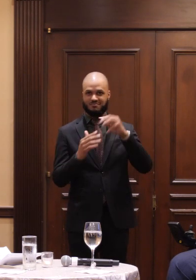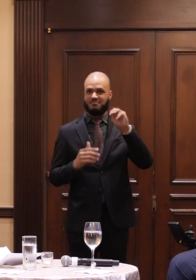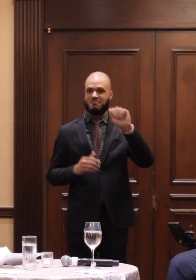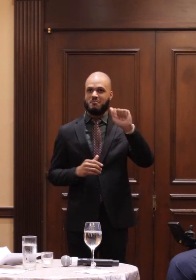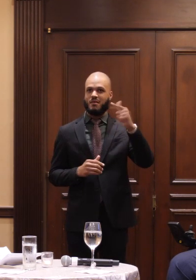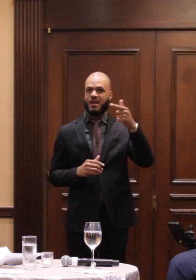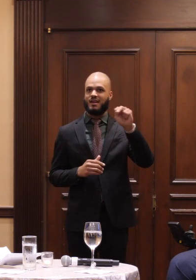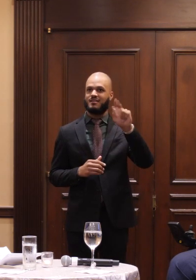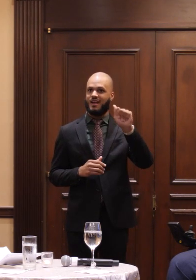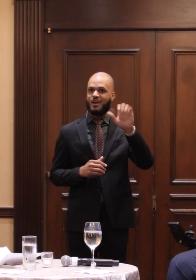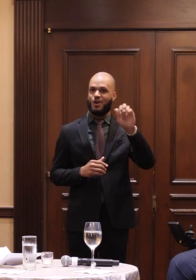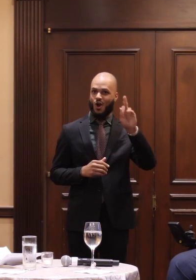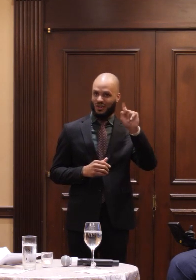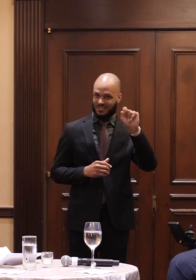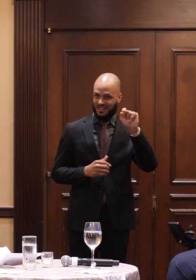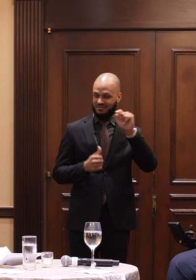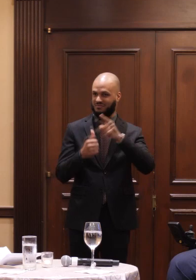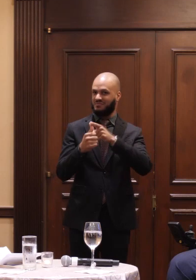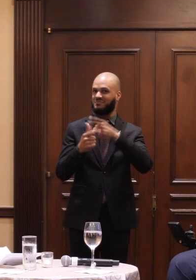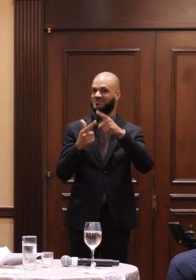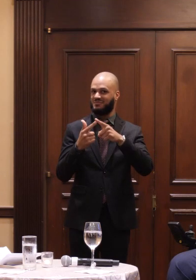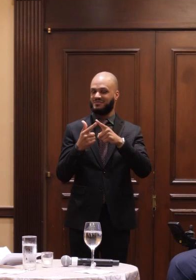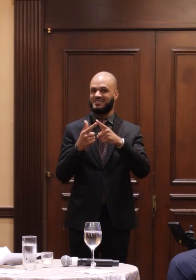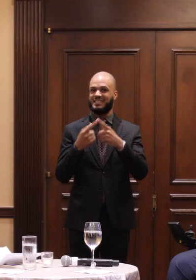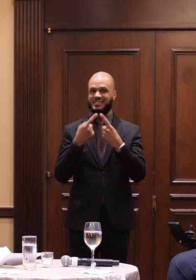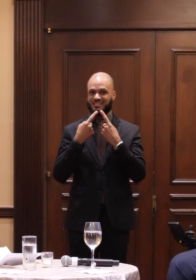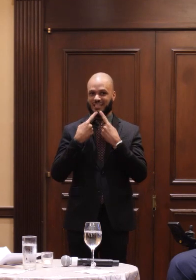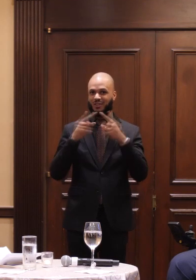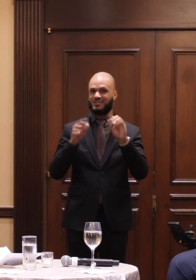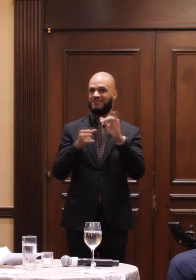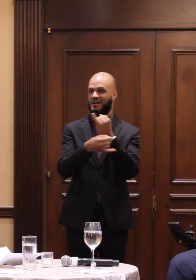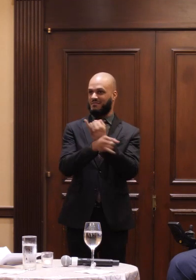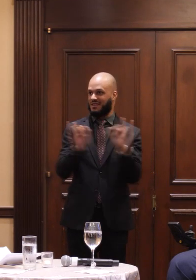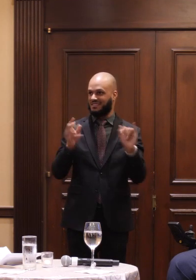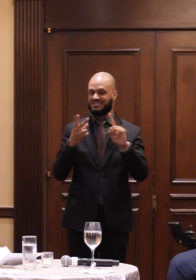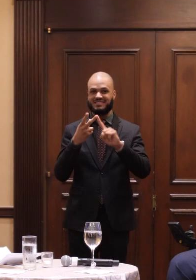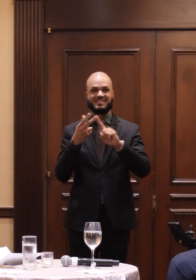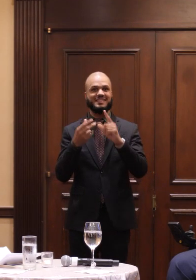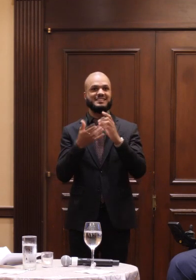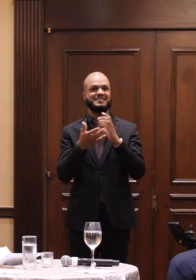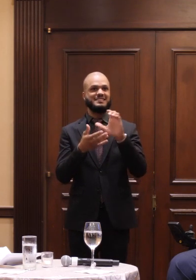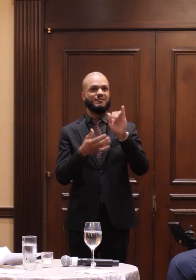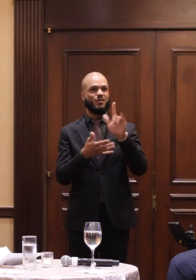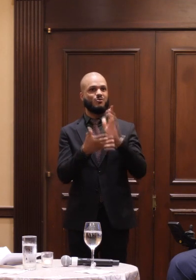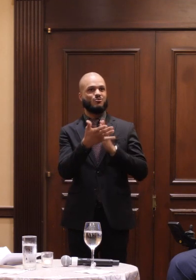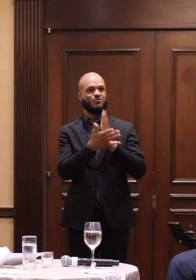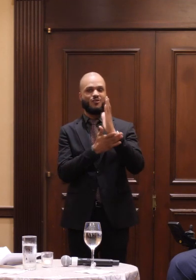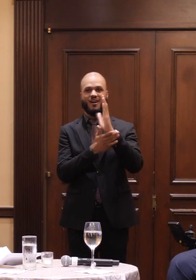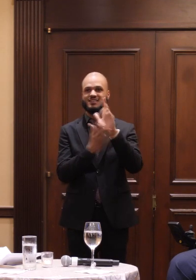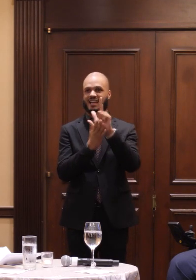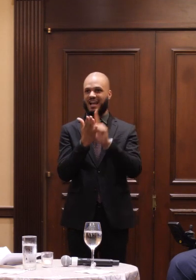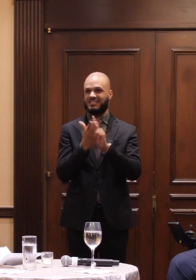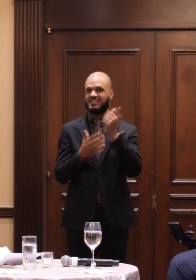Declaration of Independence, Civil Rights Act of 1964, and then the Americans with